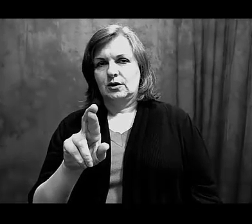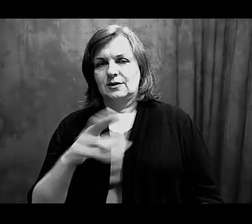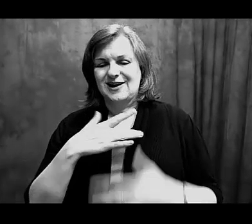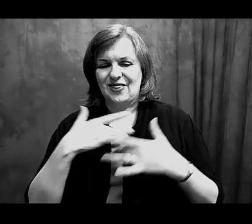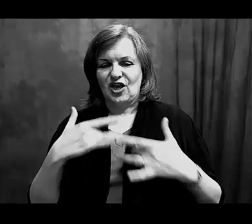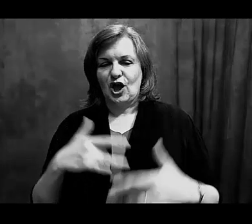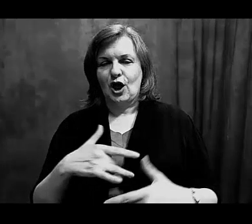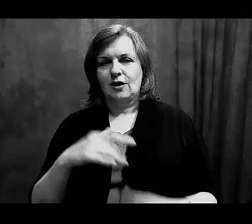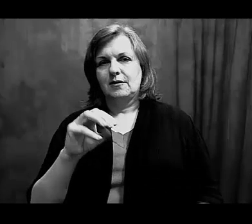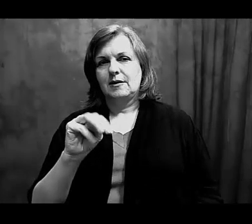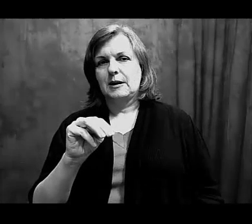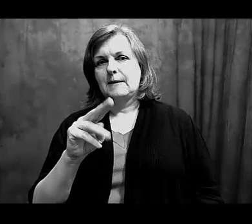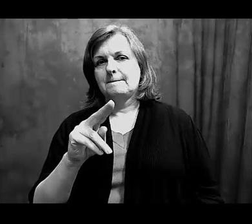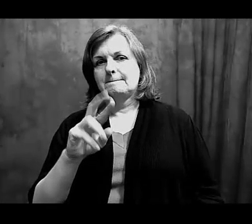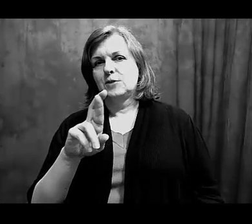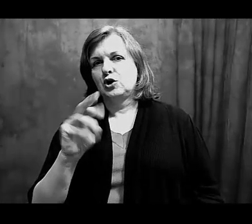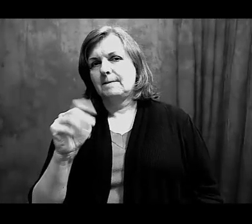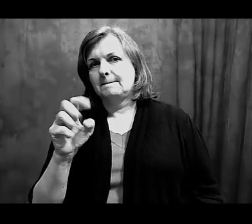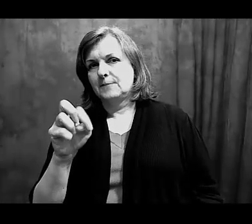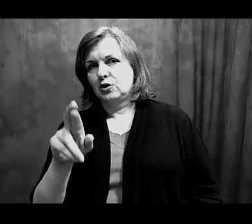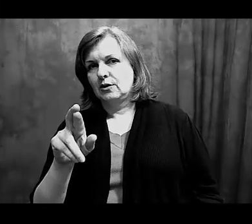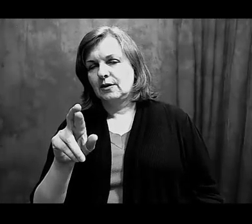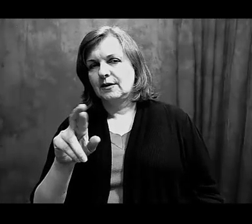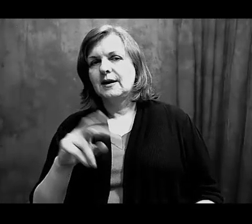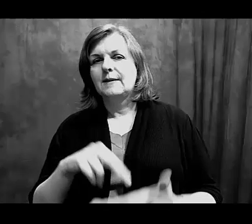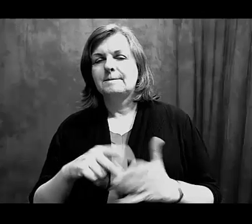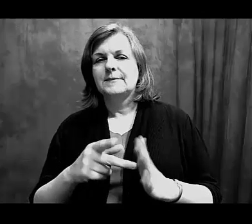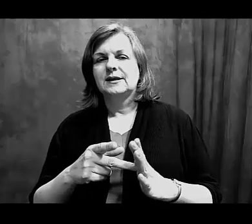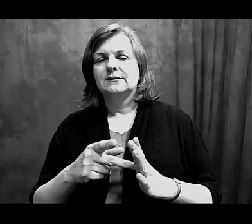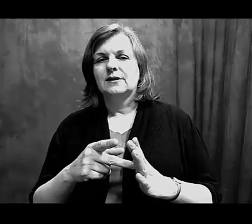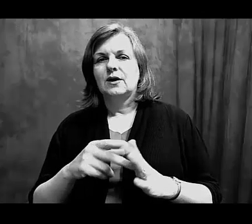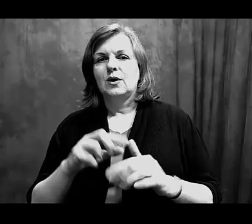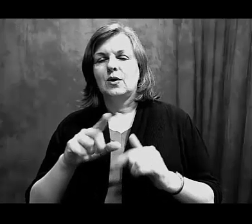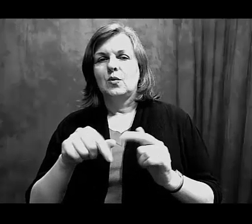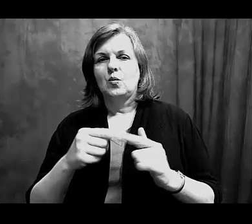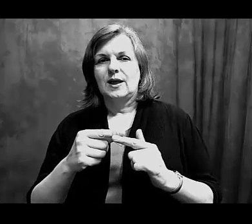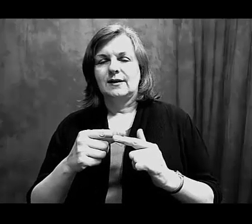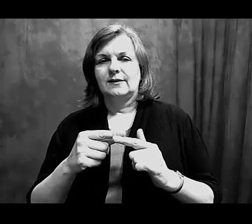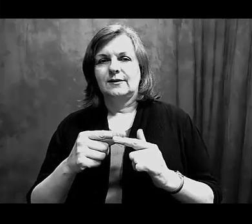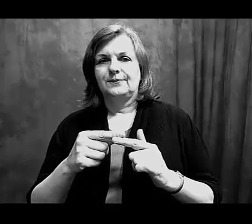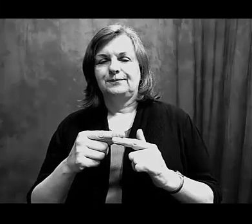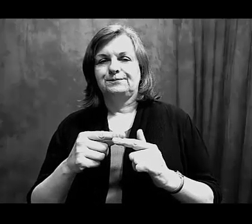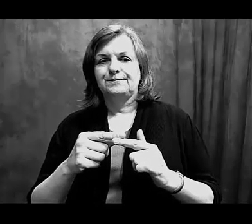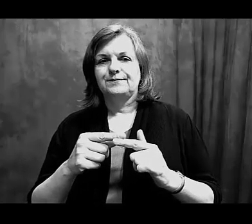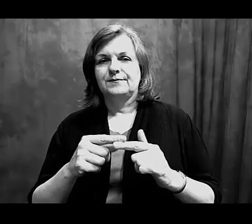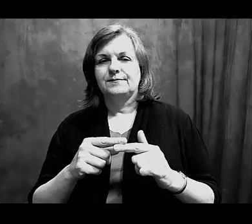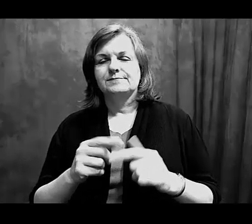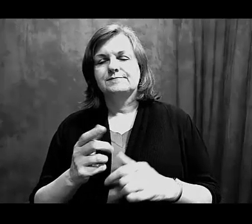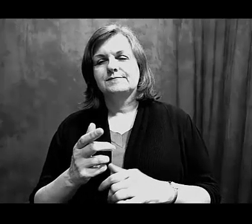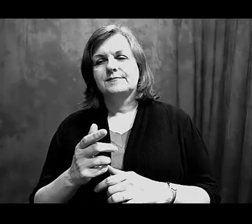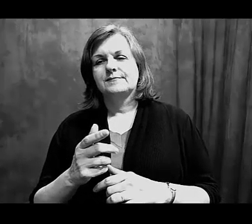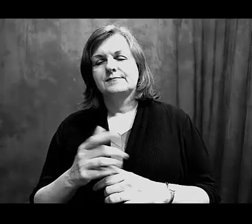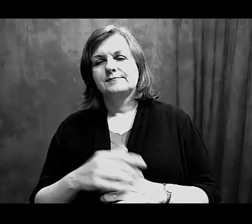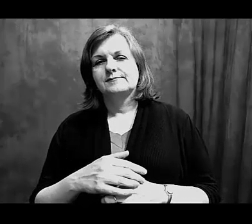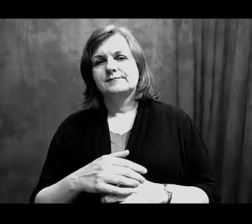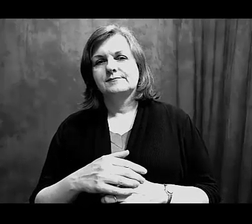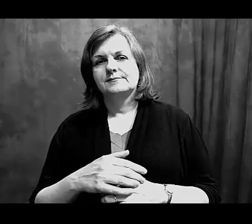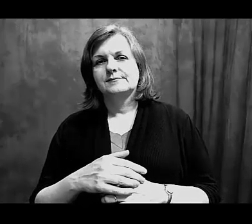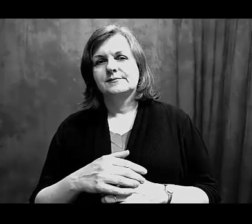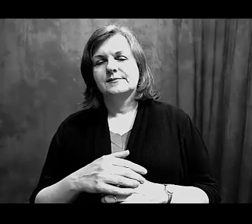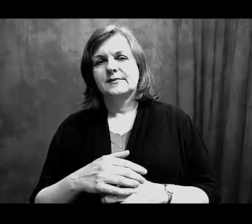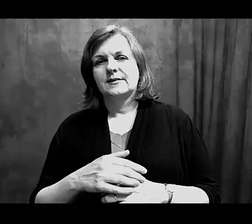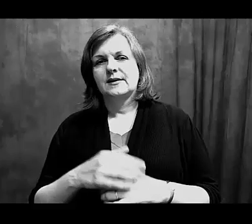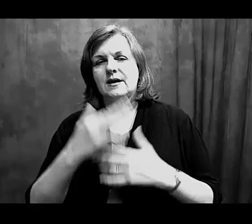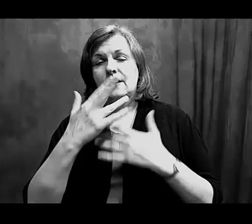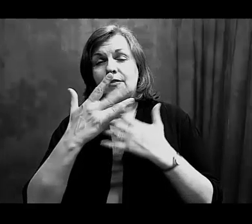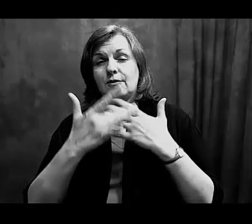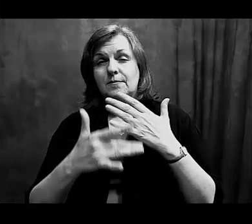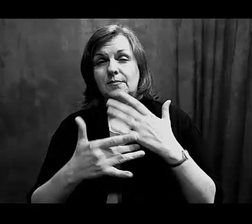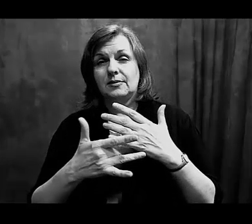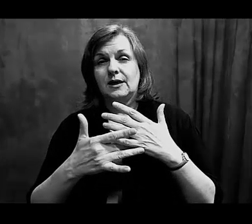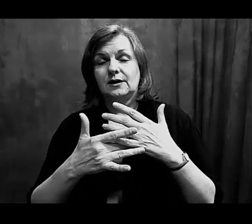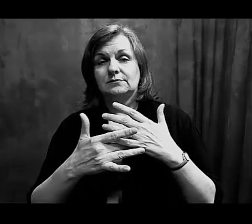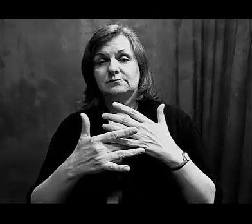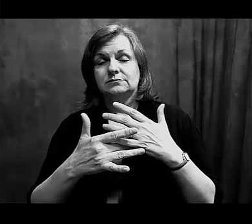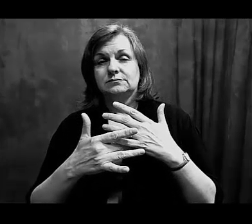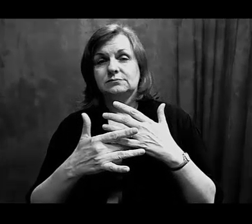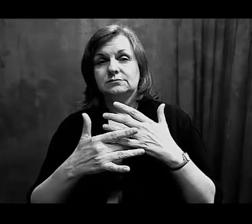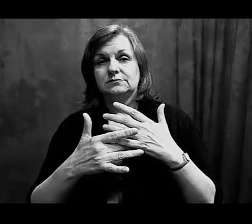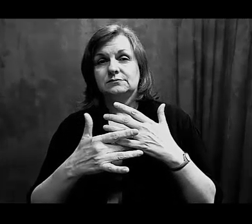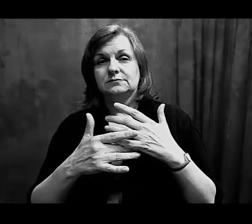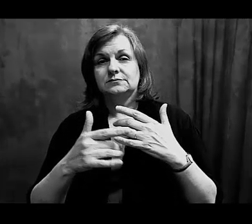and that heart murmur is actually when some of the blood flows from the ventricles